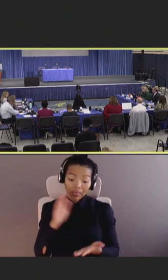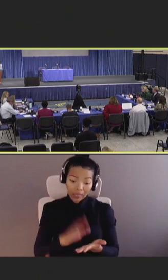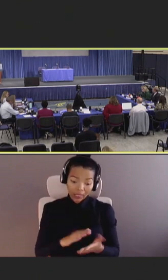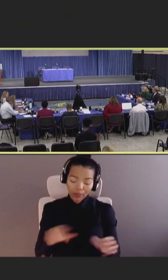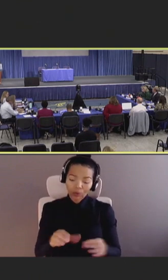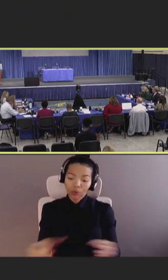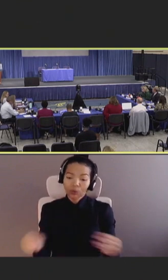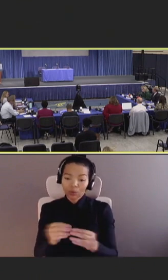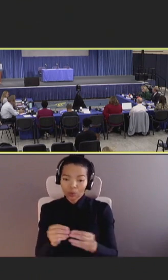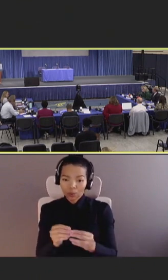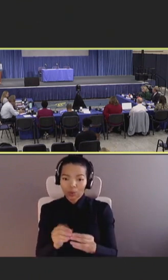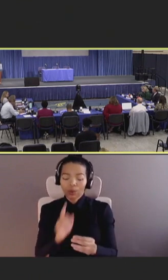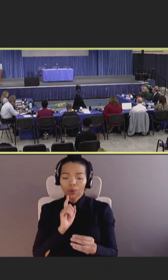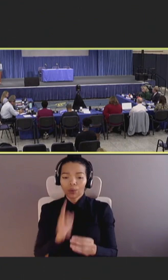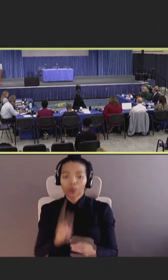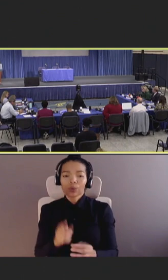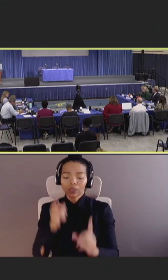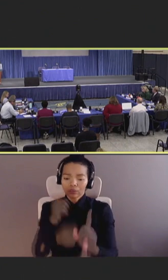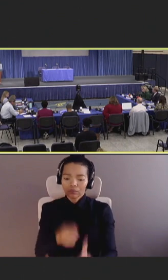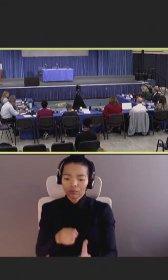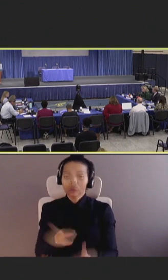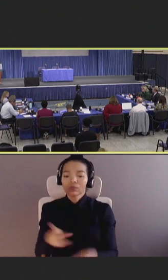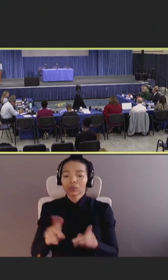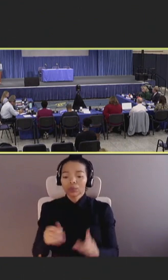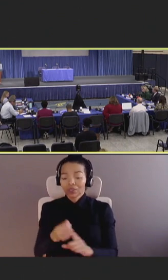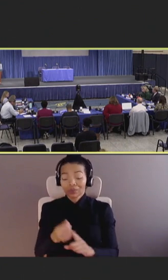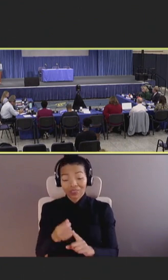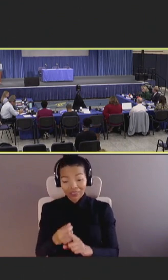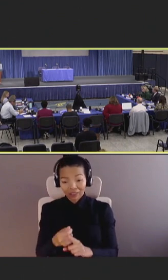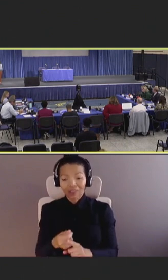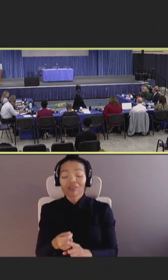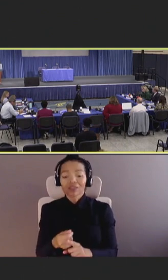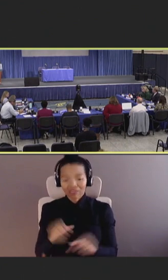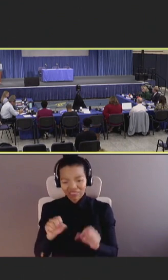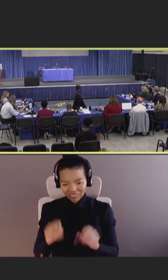to those who faced increased chances of serious illness and hospitalization